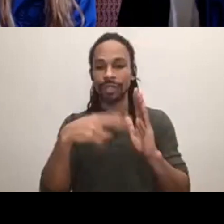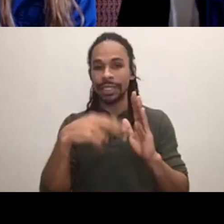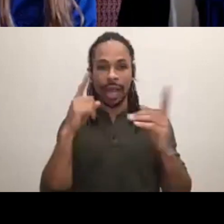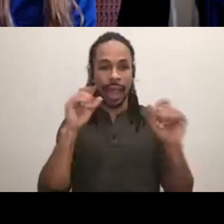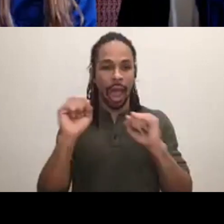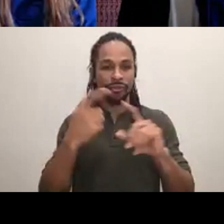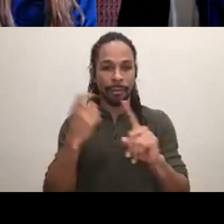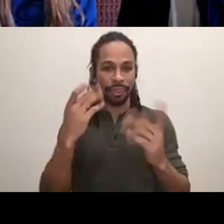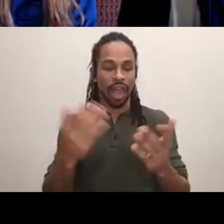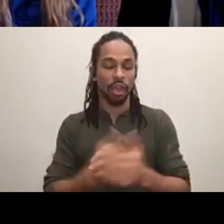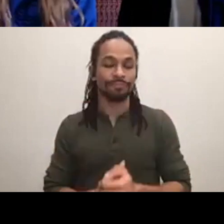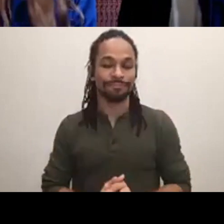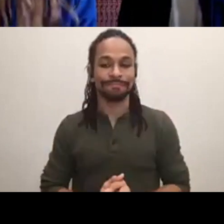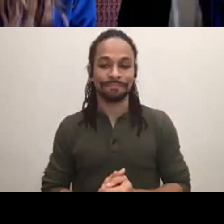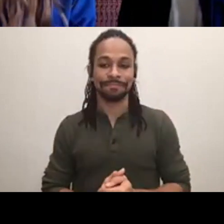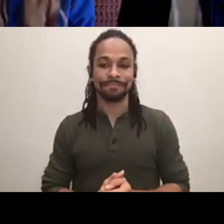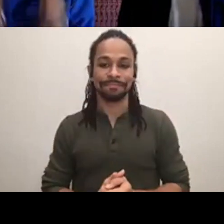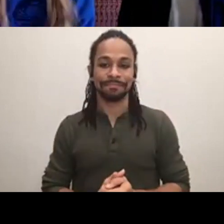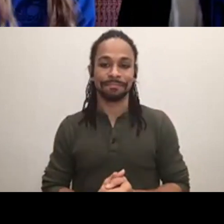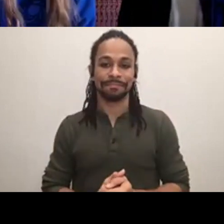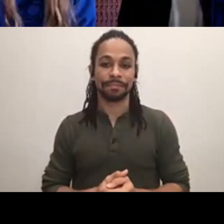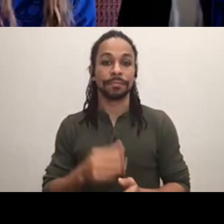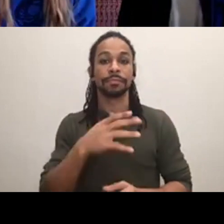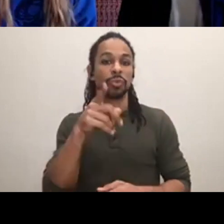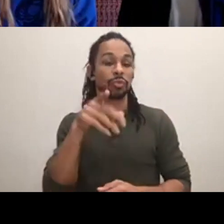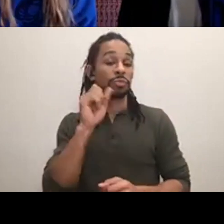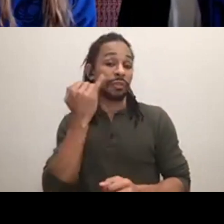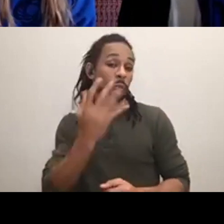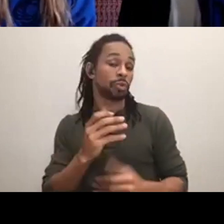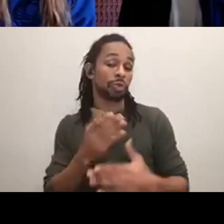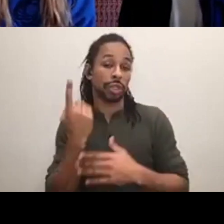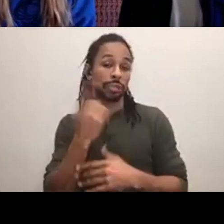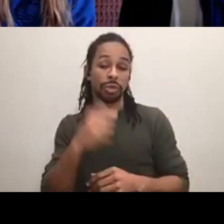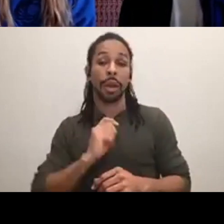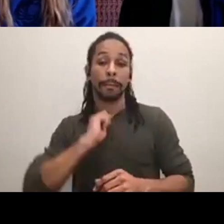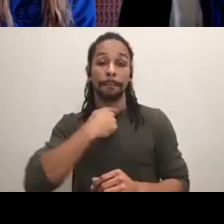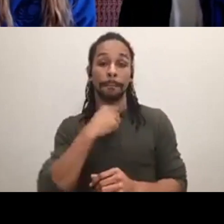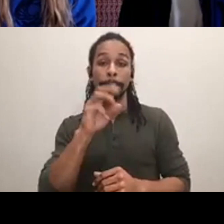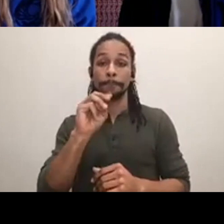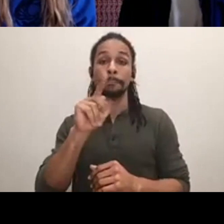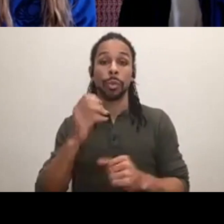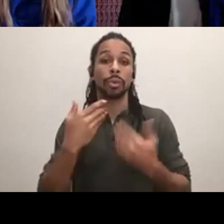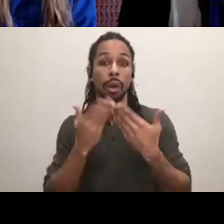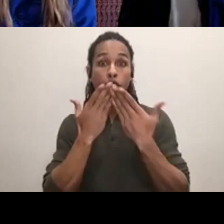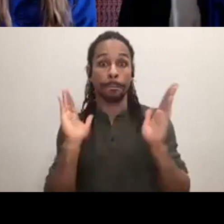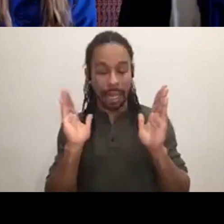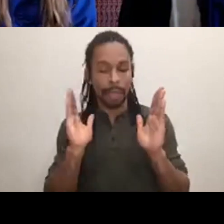was not ‑‑ it's not really very beautiful. >> Yeah that's a great ‑‑ this is Shannon that's a great question. I haven't ‑‑ I don't think I've come across a description